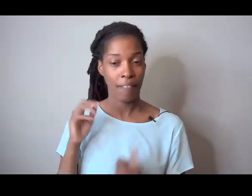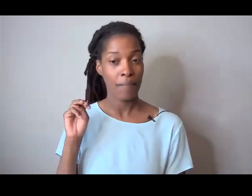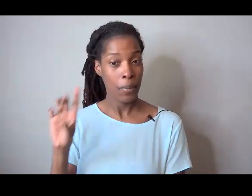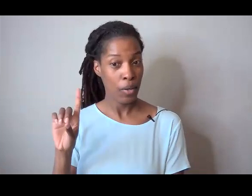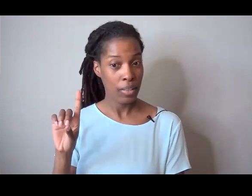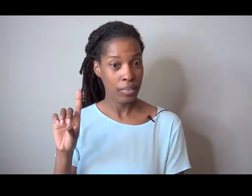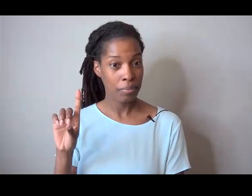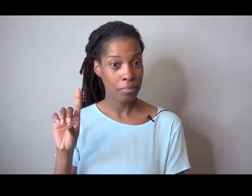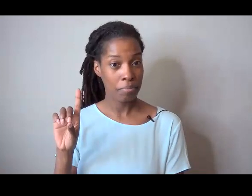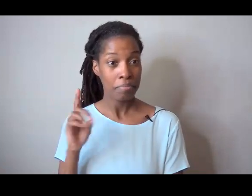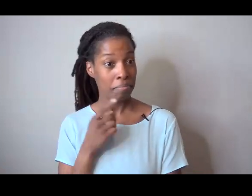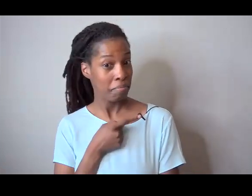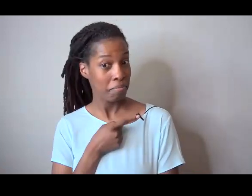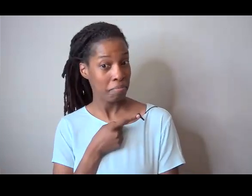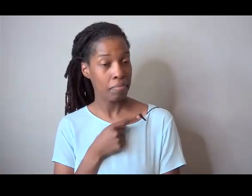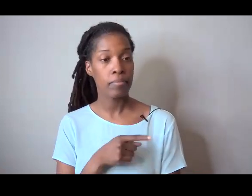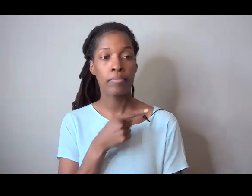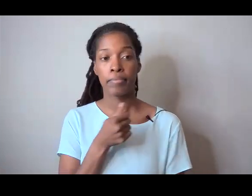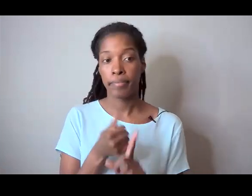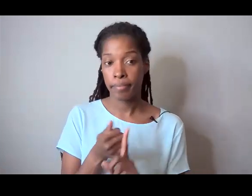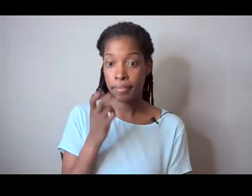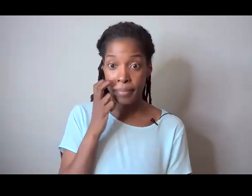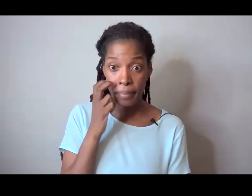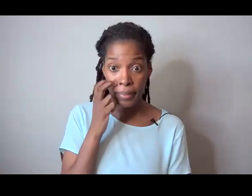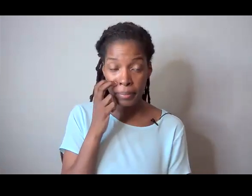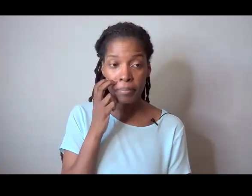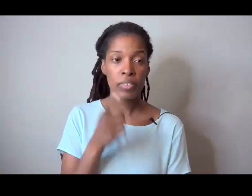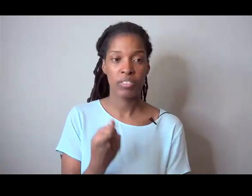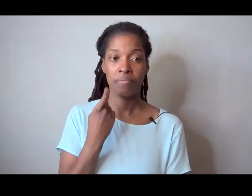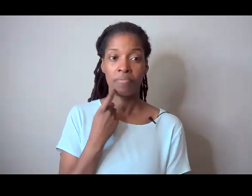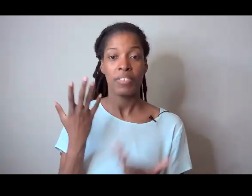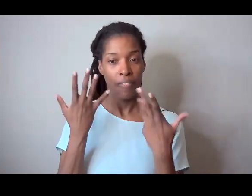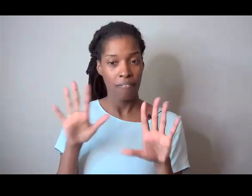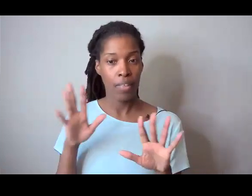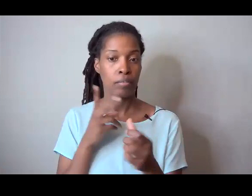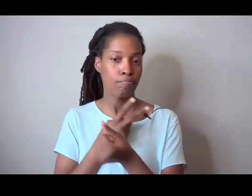She experiences blindness and she recently completed her bachelor's degree in accounting.